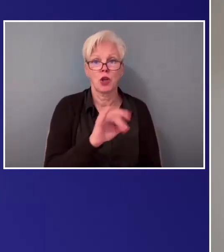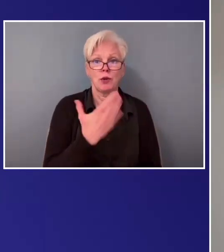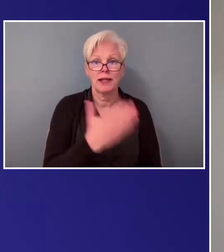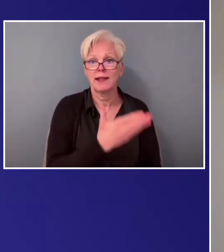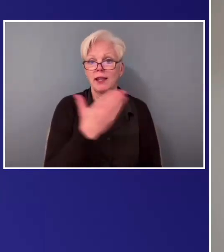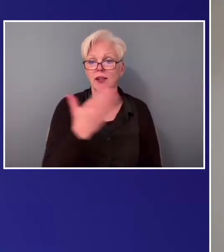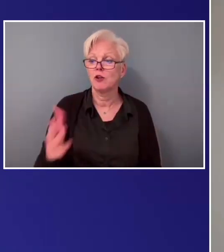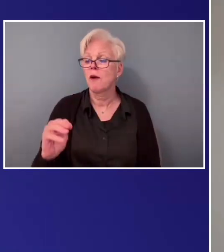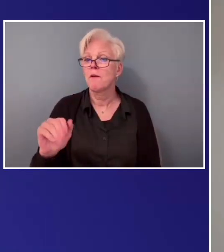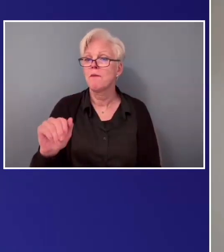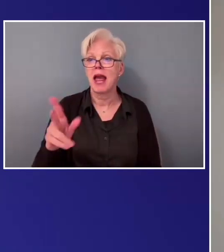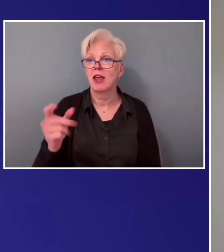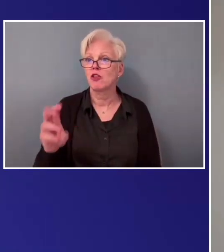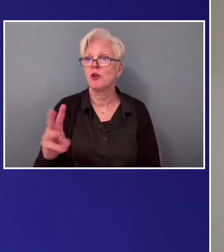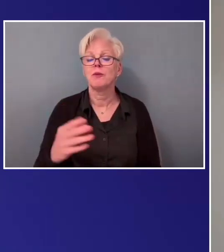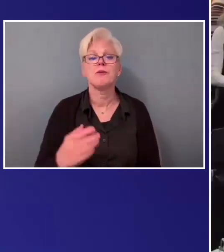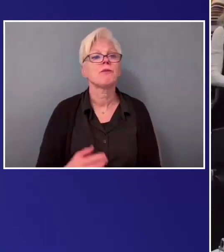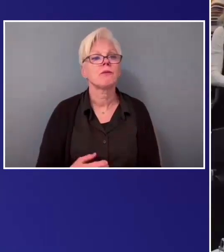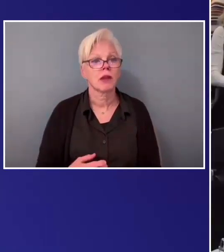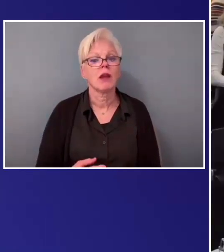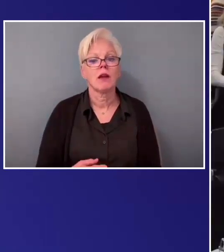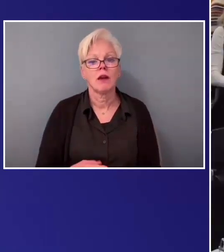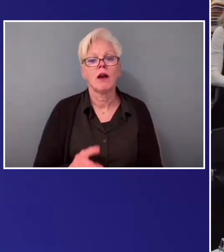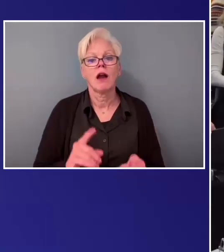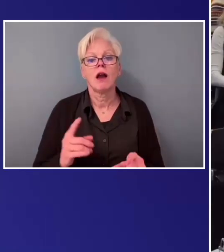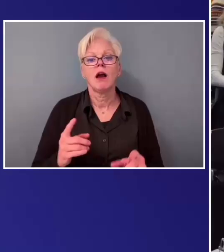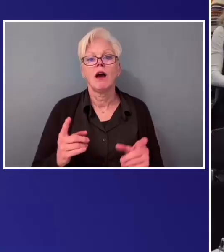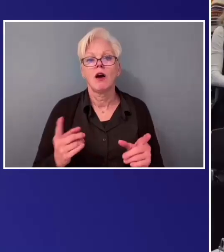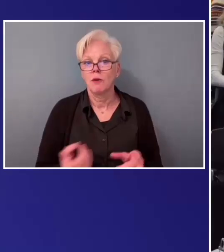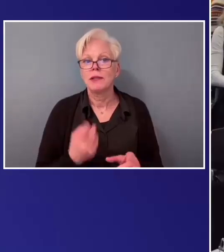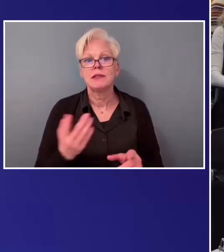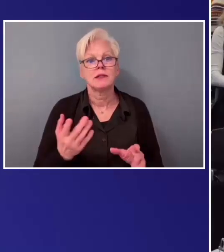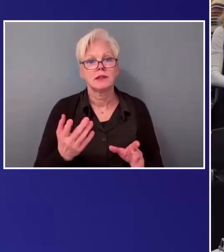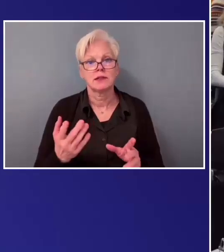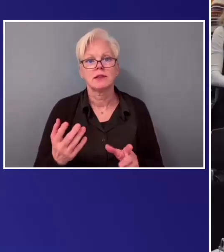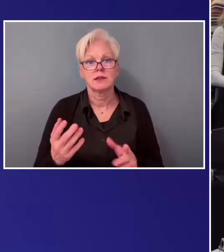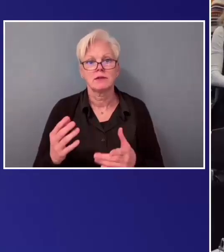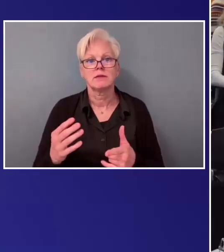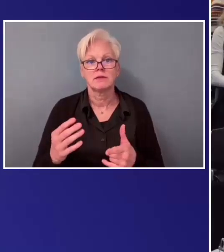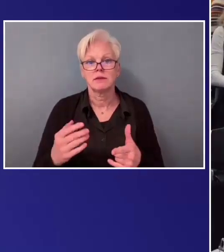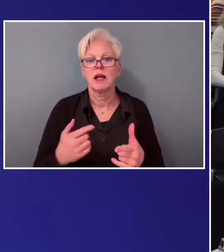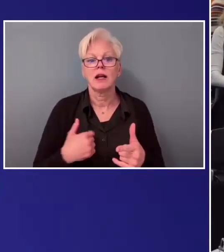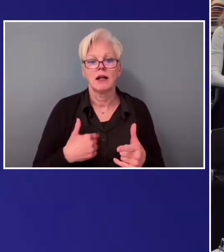Thanks so much. Also, as always, echoing my colleagues' sentiments here, these presentations have